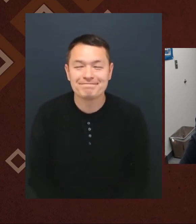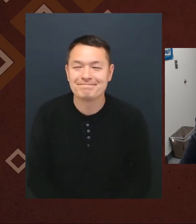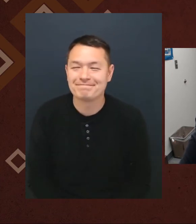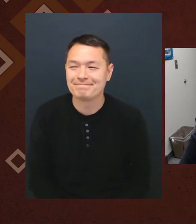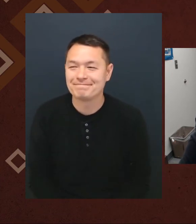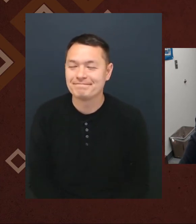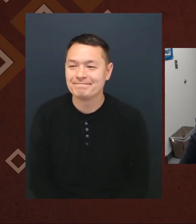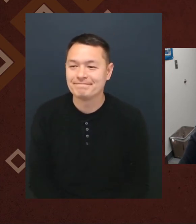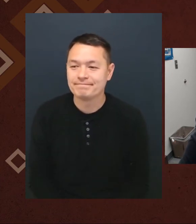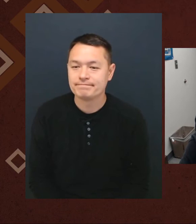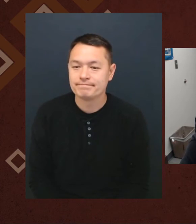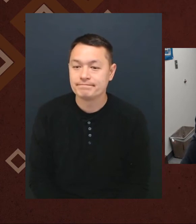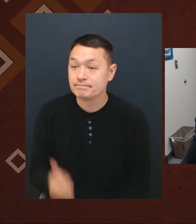or any questions